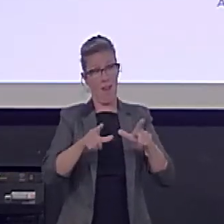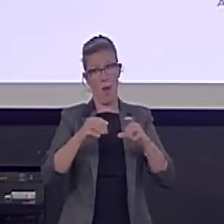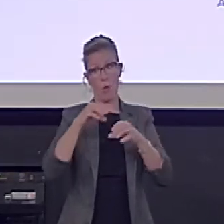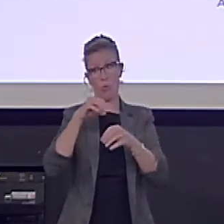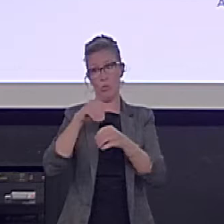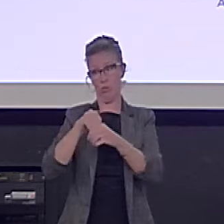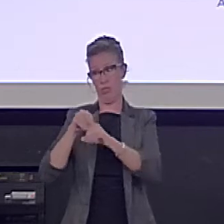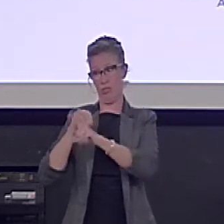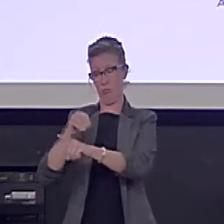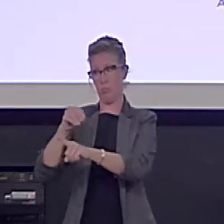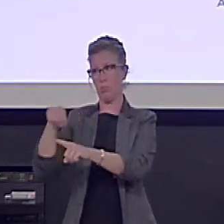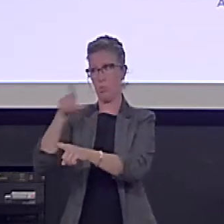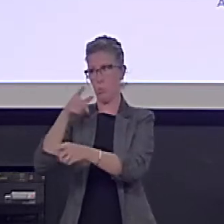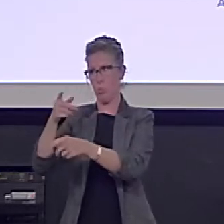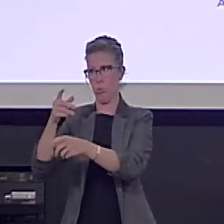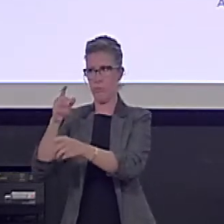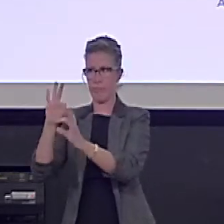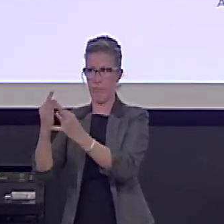and the care as usual group.